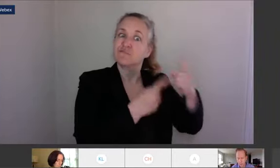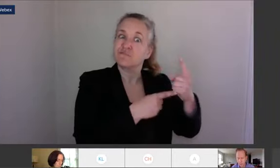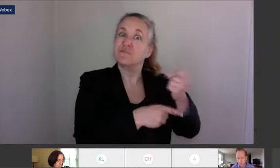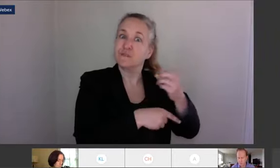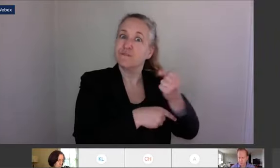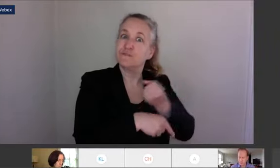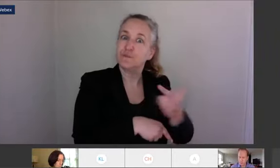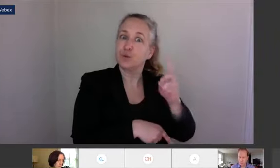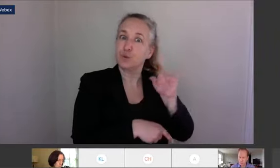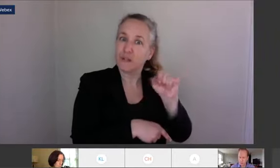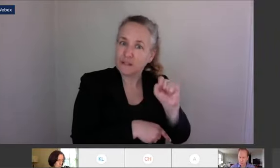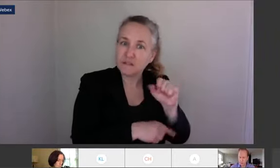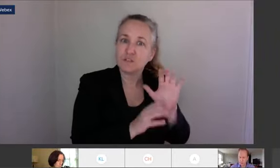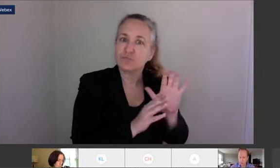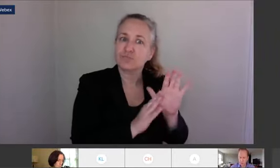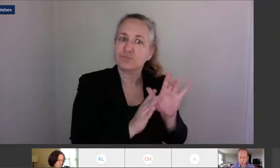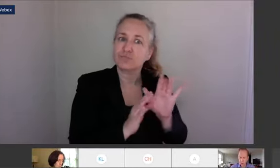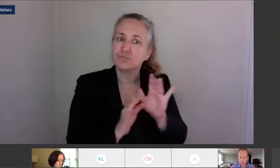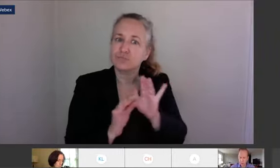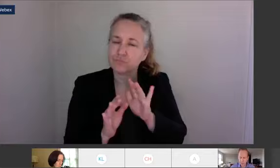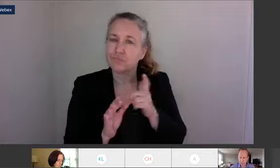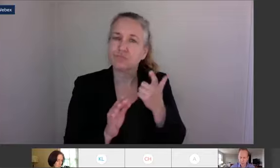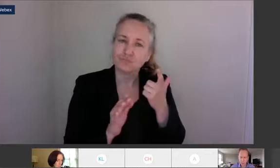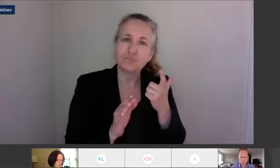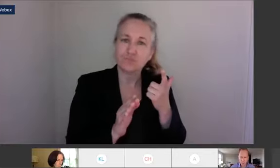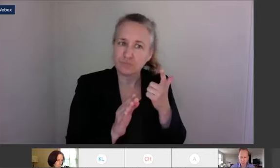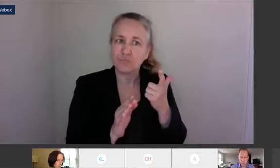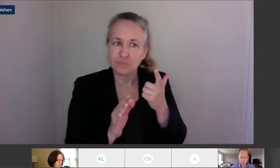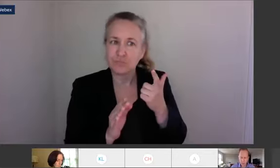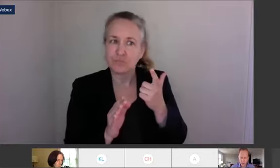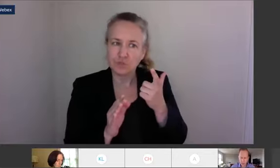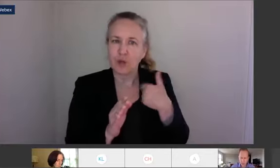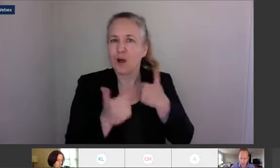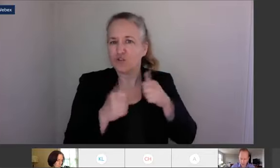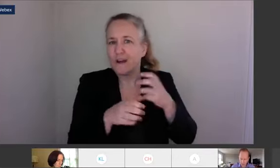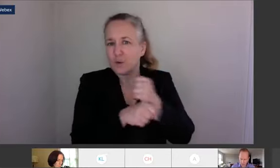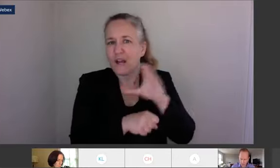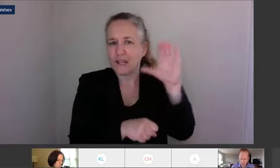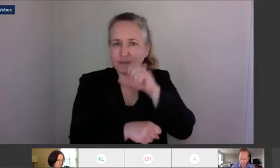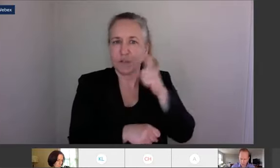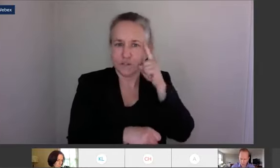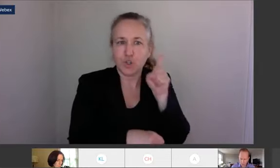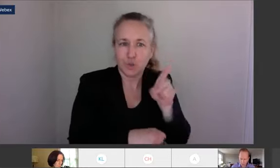how long it's likely to take I'll work on getting an estimate for you and there